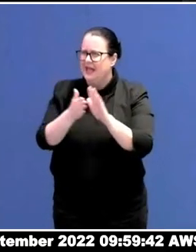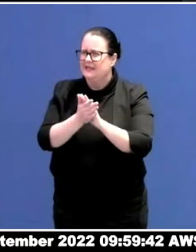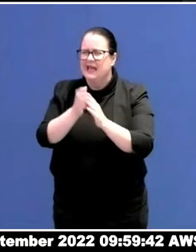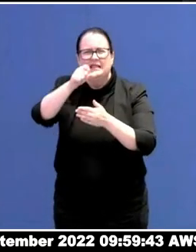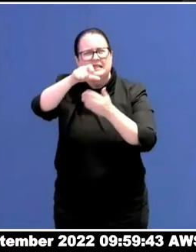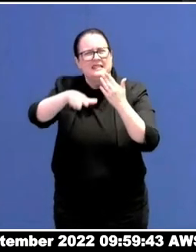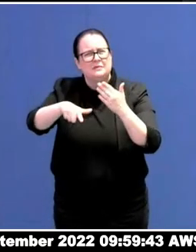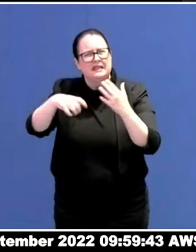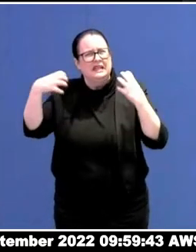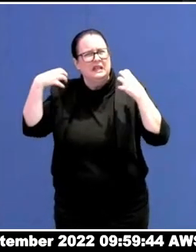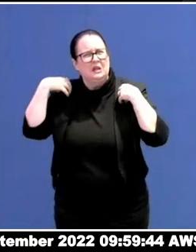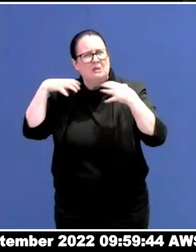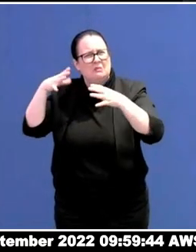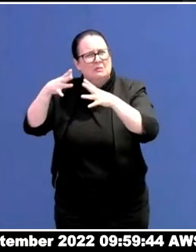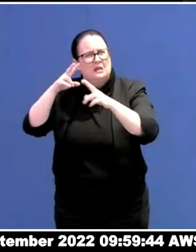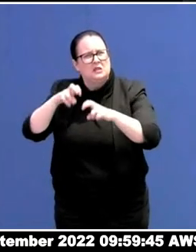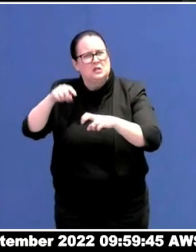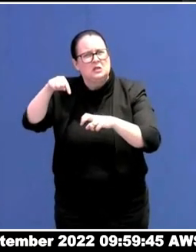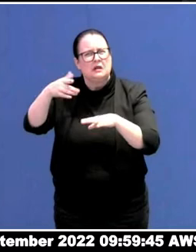was prior to the NDIS.